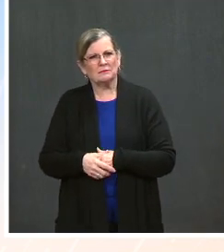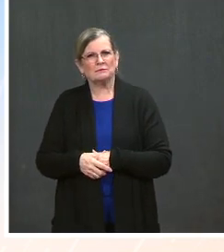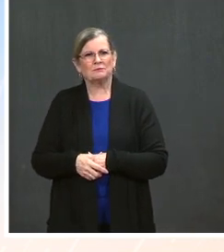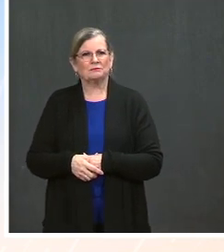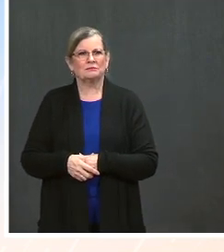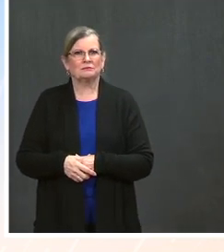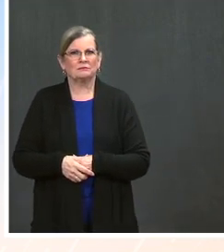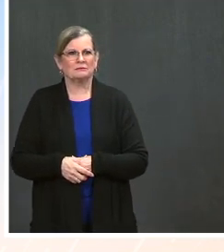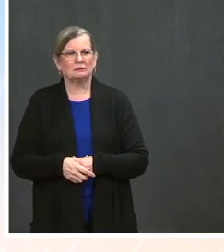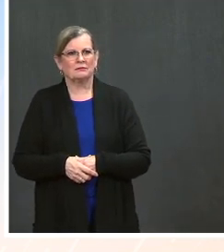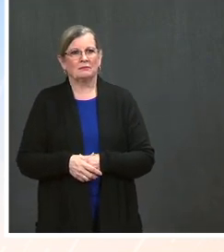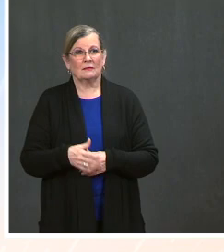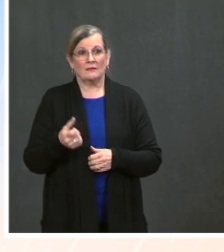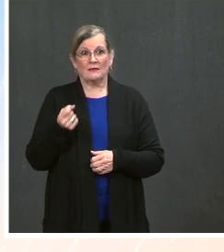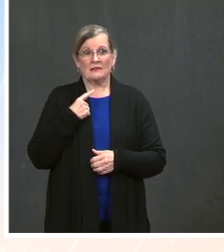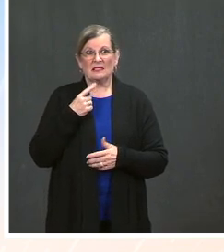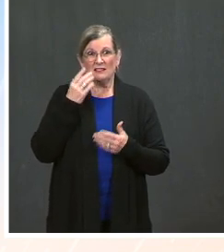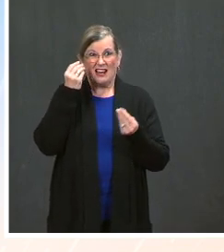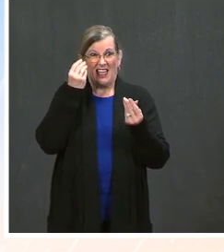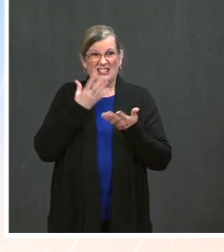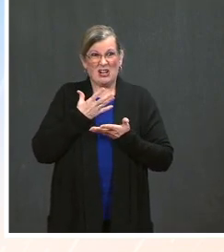The Press: Thank you. The Press: Appreciate it.